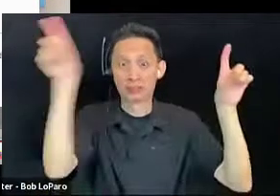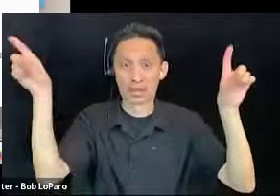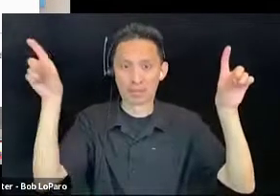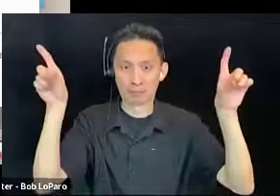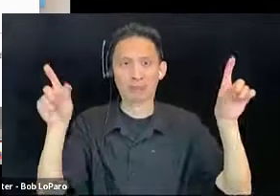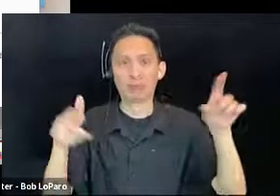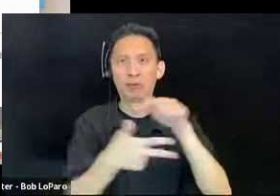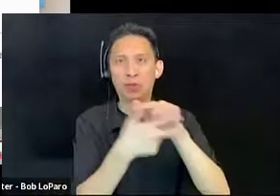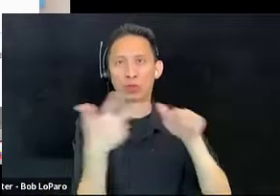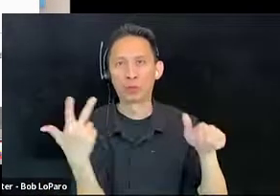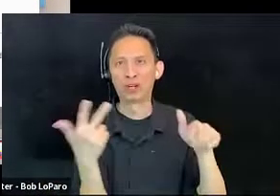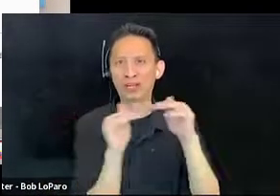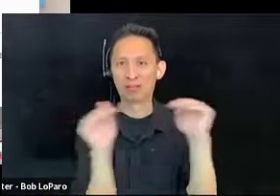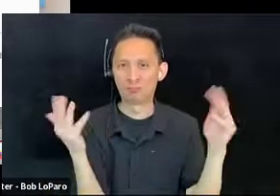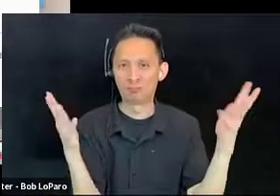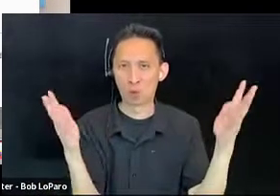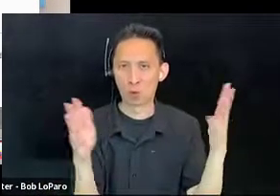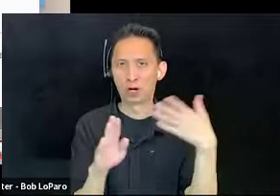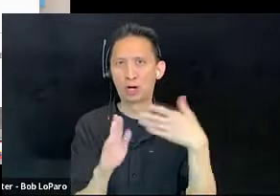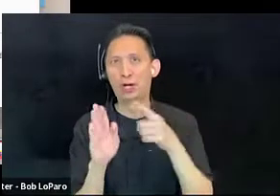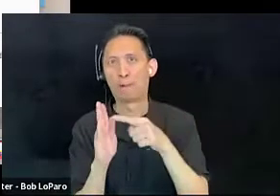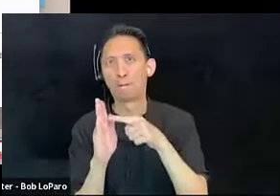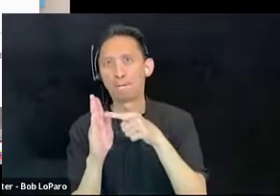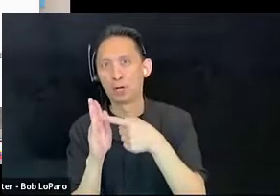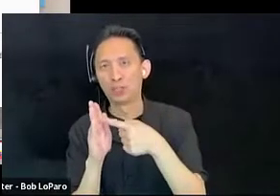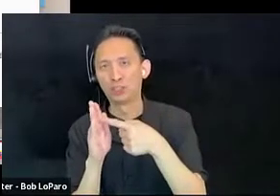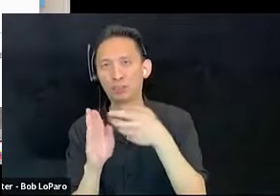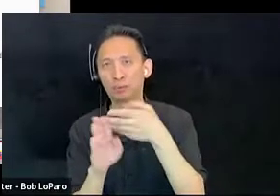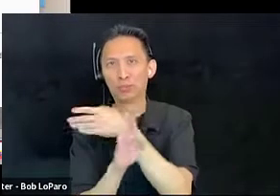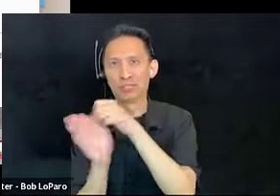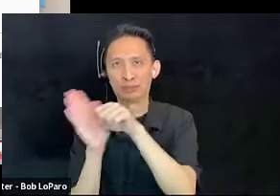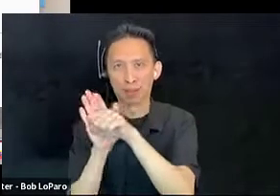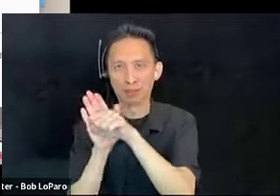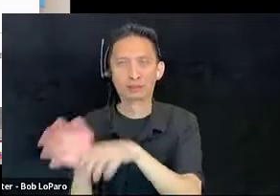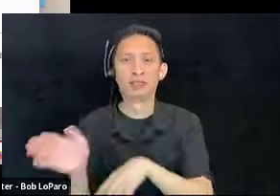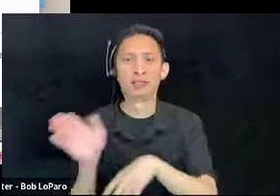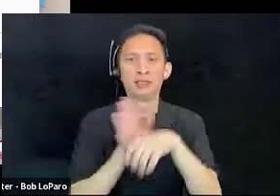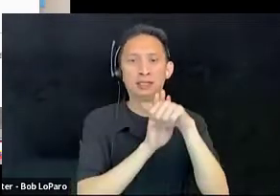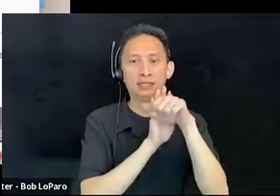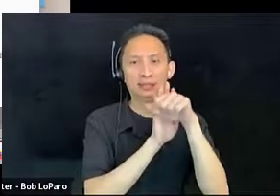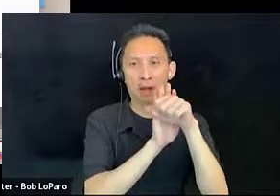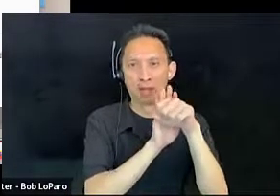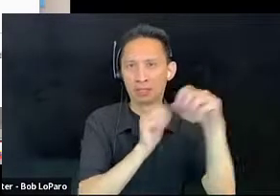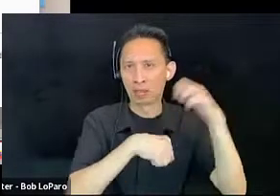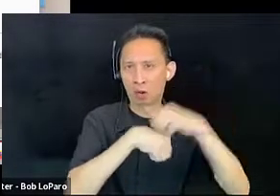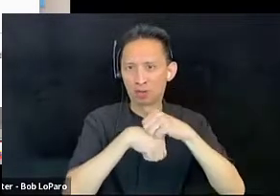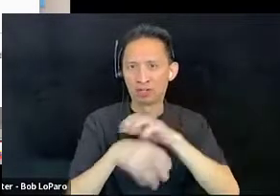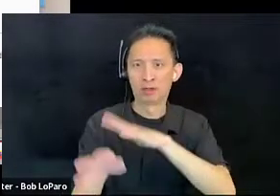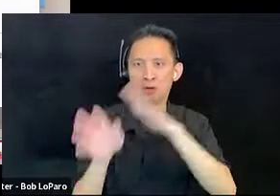those three levels of communication development. So, what you would do is you would mark an X or checkbox